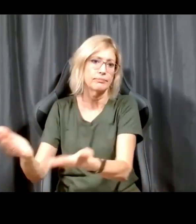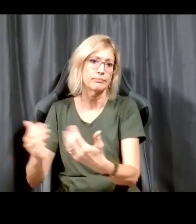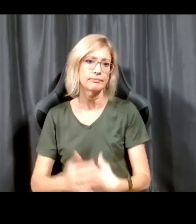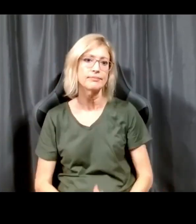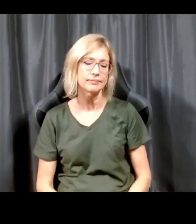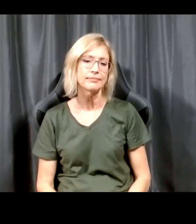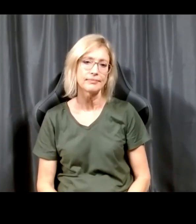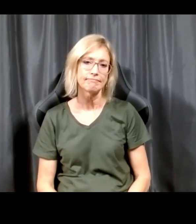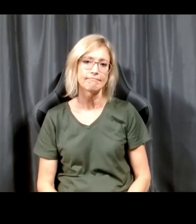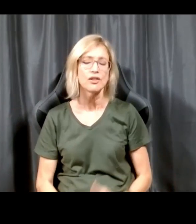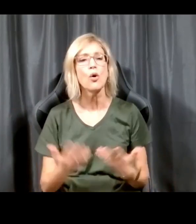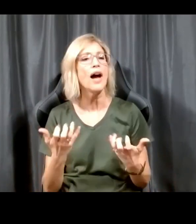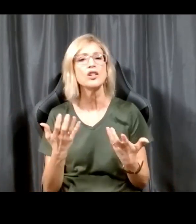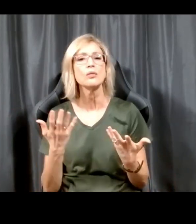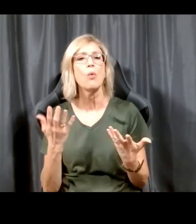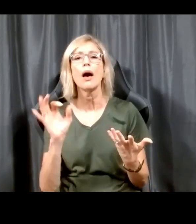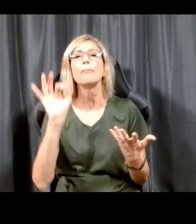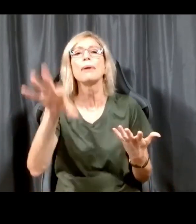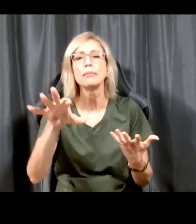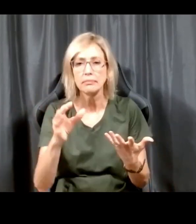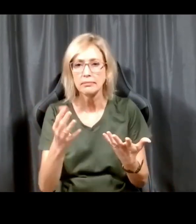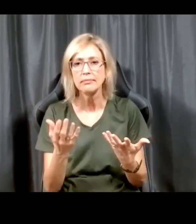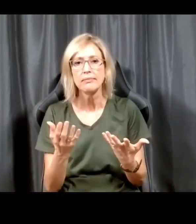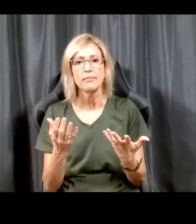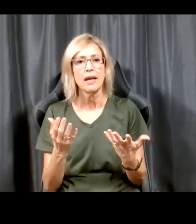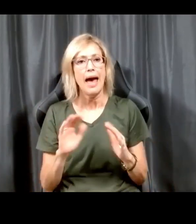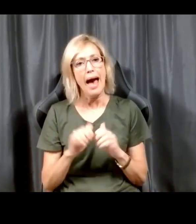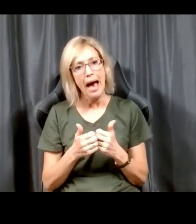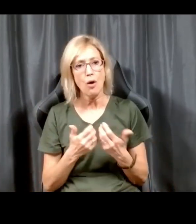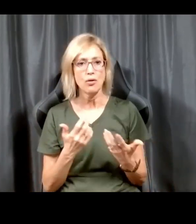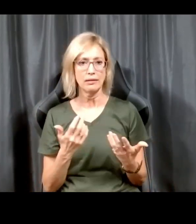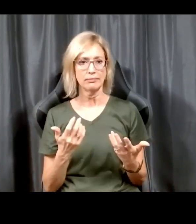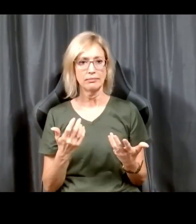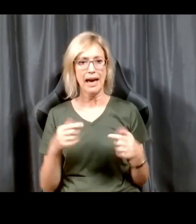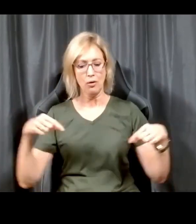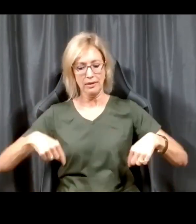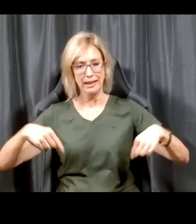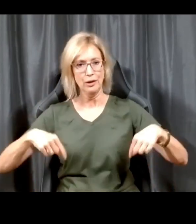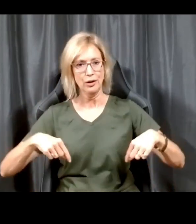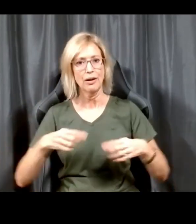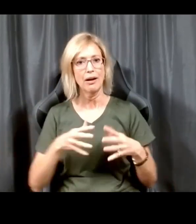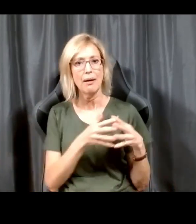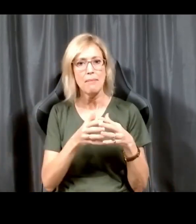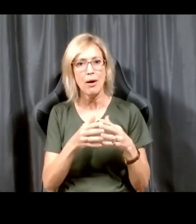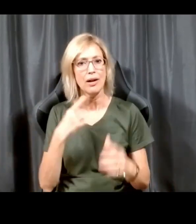I just want to put that out. How it is here in American Samoa. What I experience and what I'm seeing.